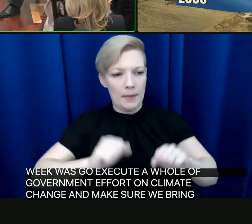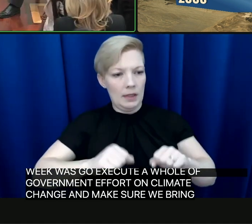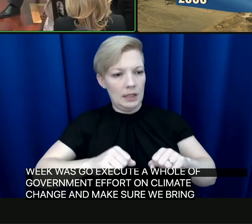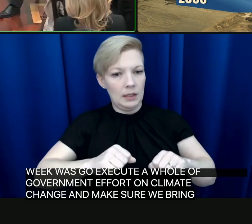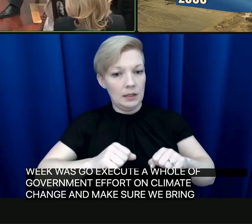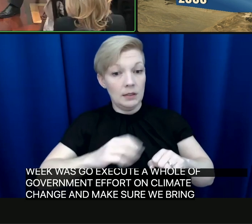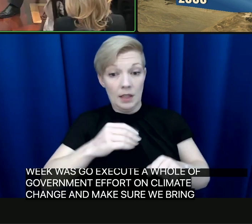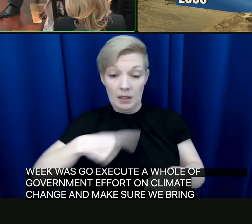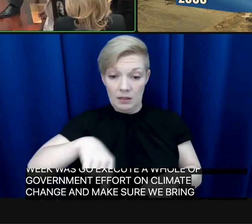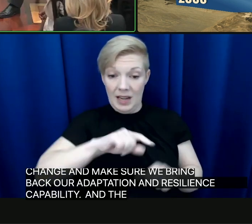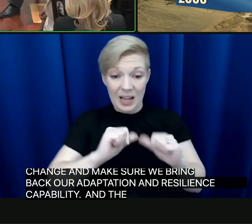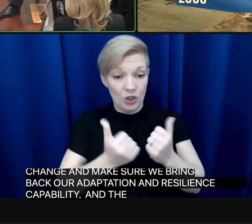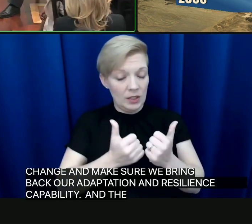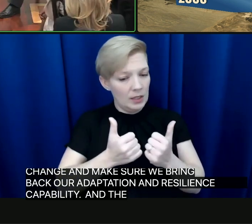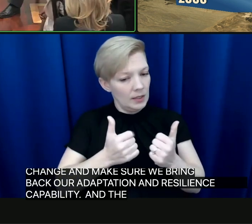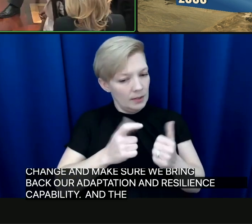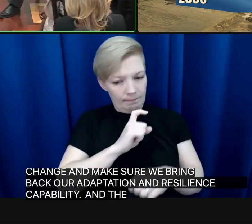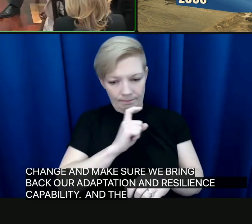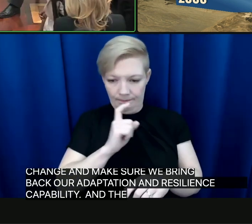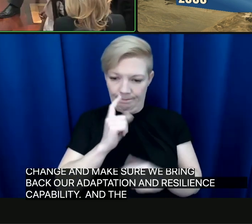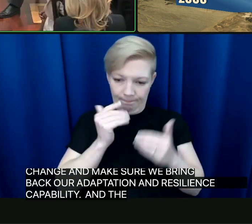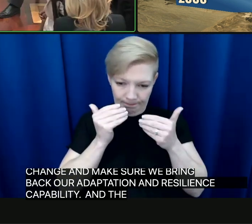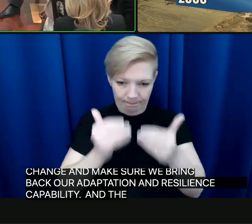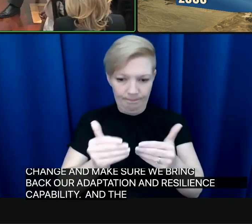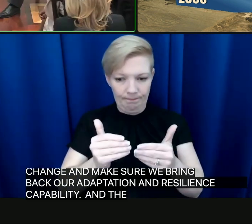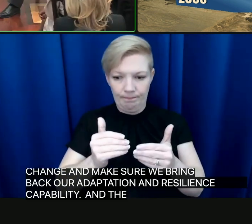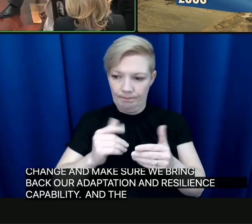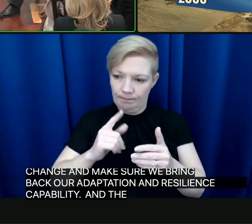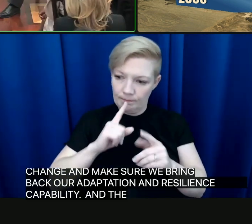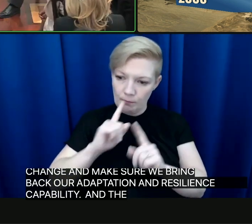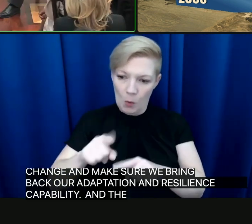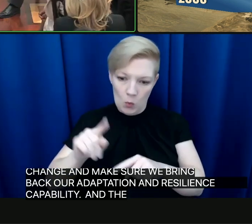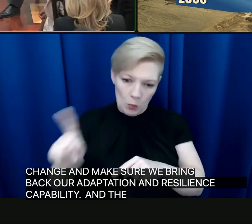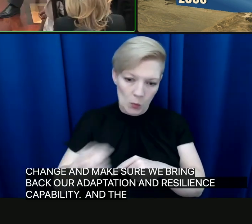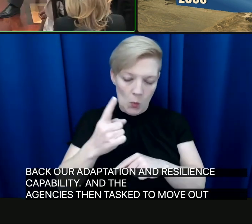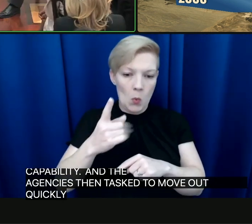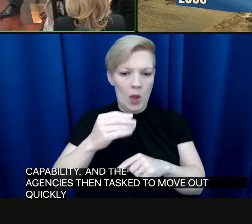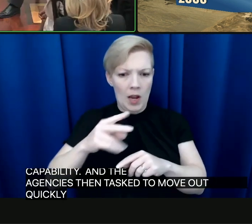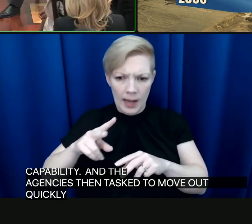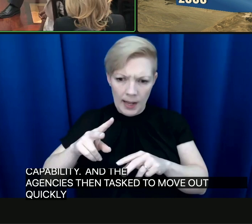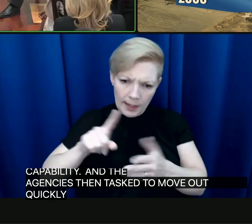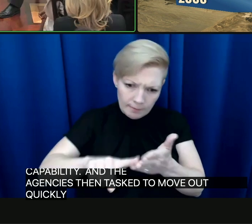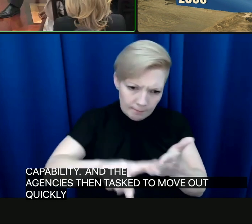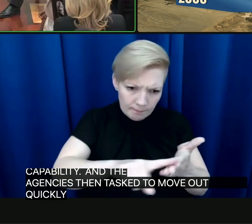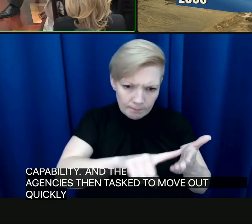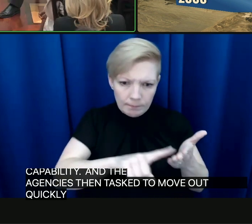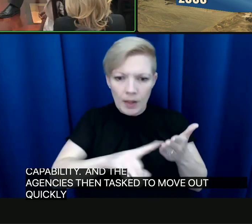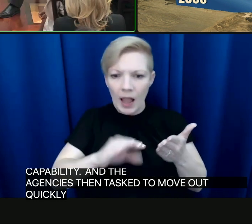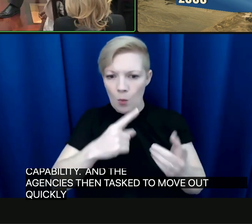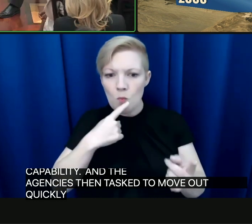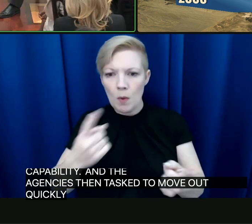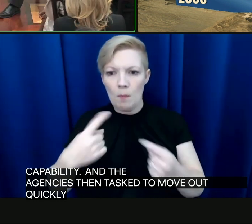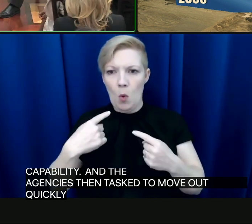quickly within 120 days, report on our vulnerabilities and more most importantly, what actions we're going to take regarding heat,